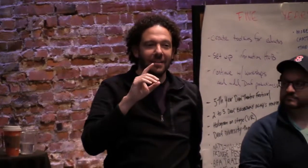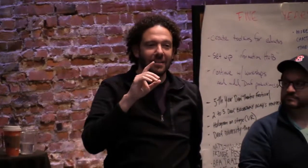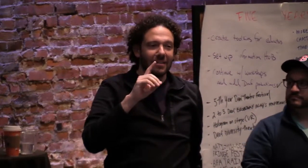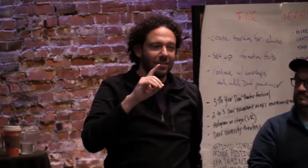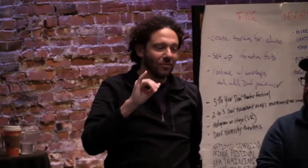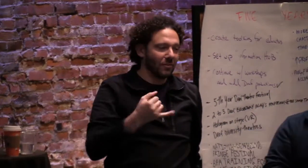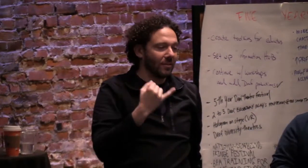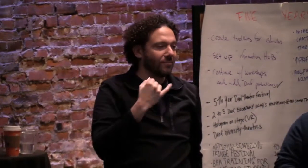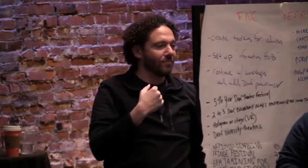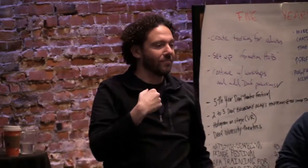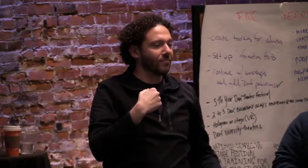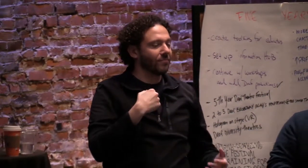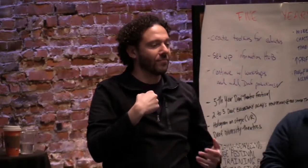[Female Interpreter] Hi everyone, DJ here.